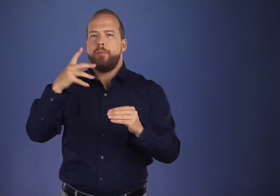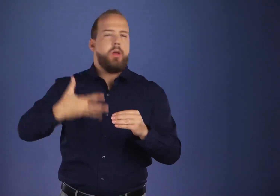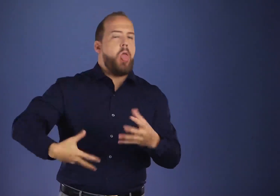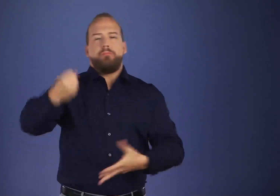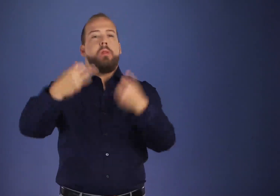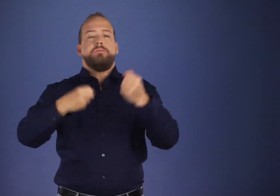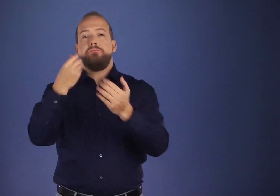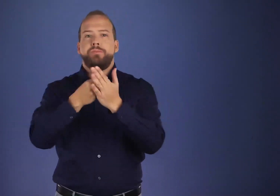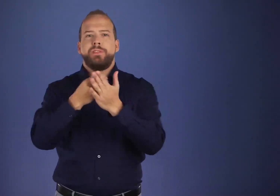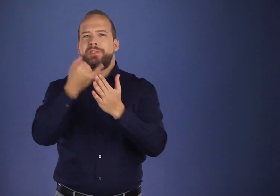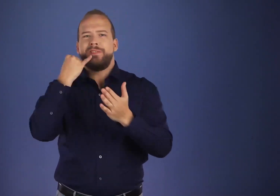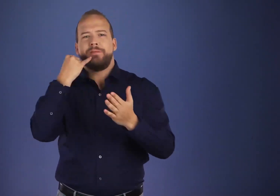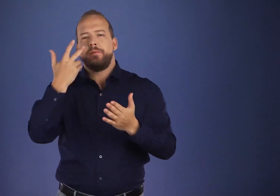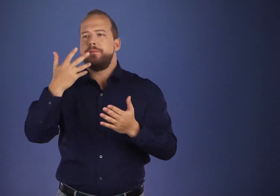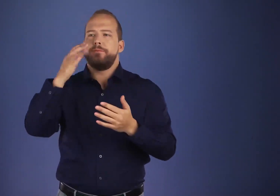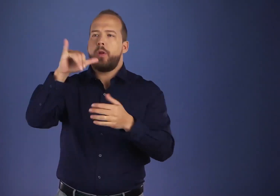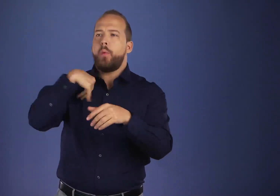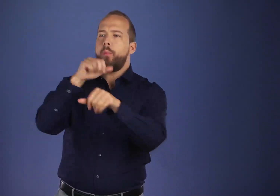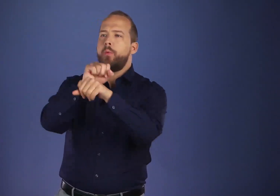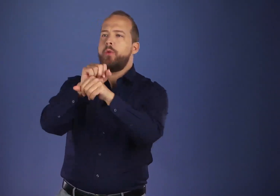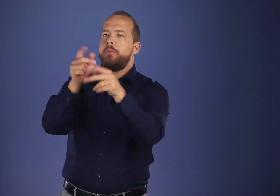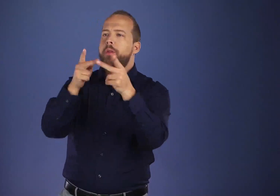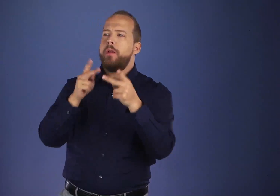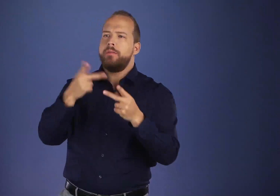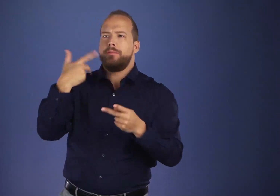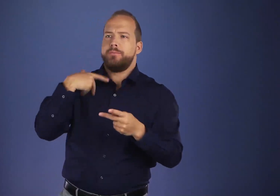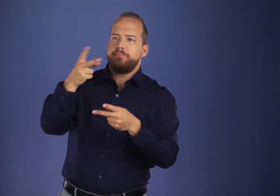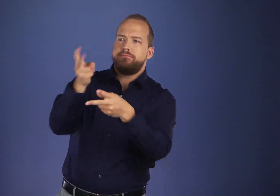that we have drunk up a good chunk of our firm's money,